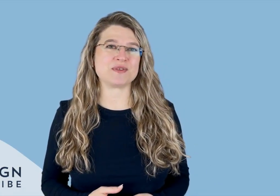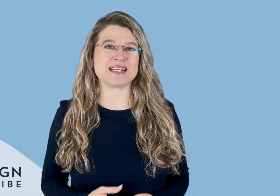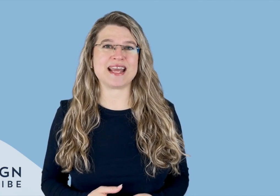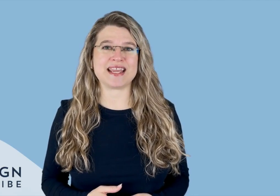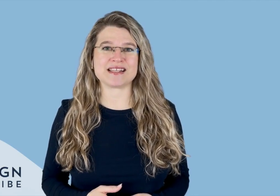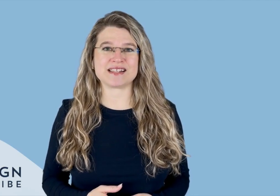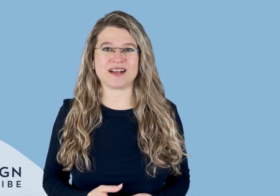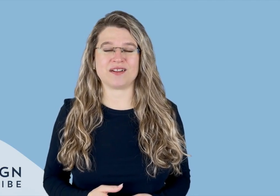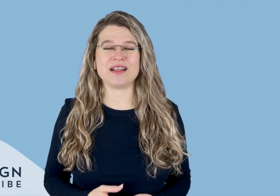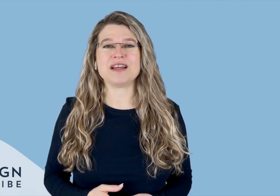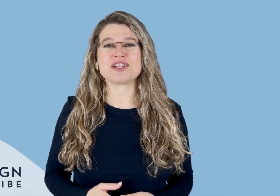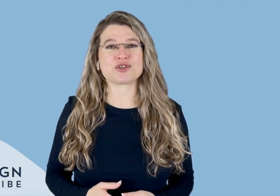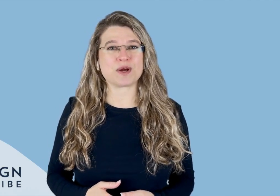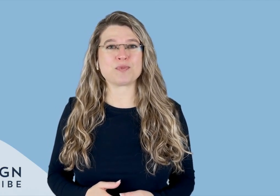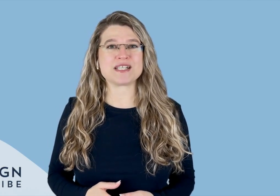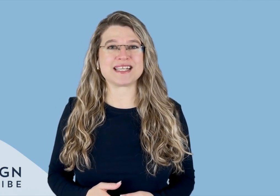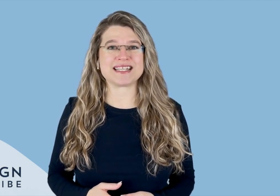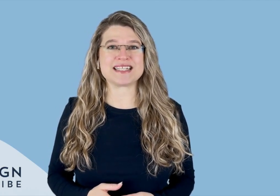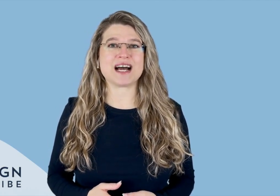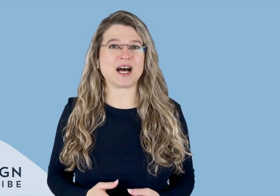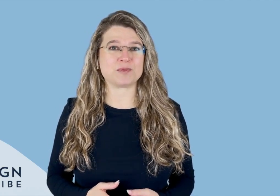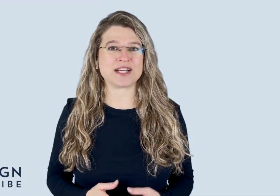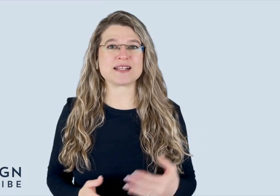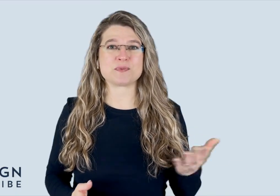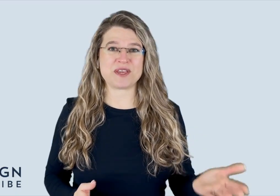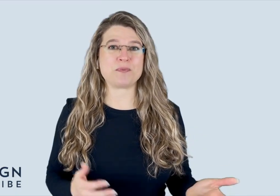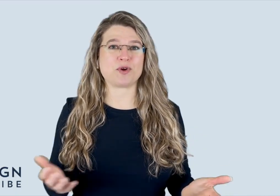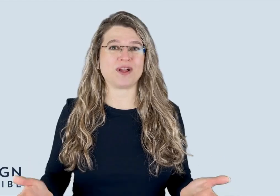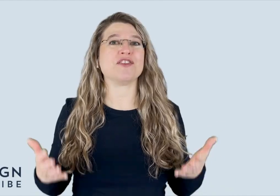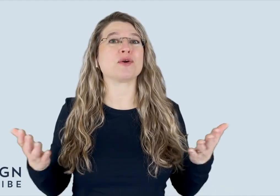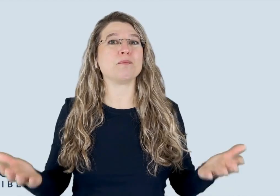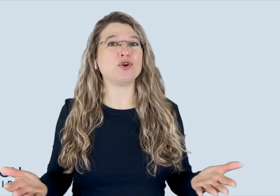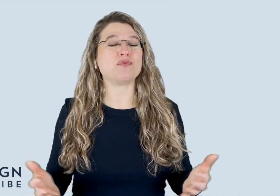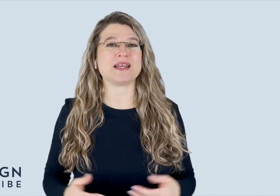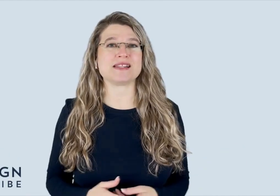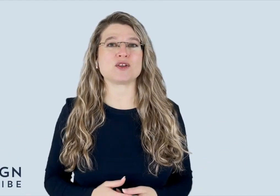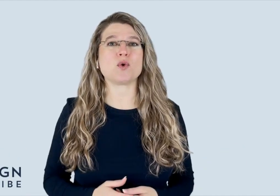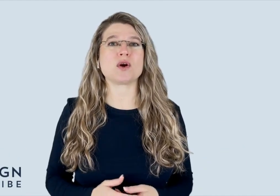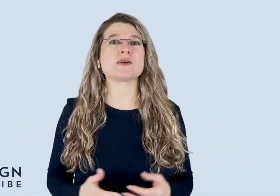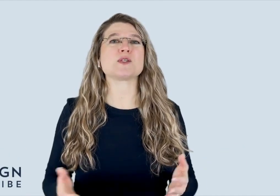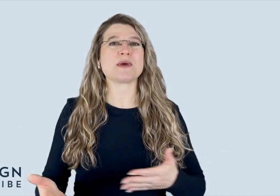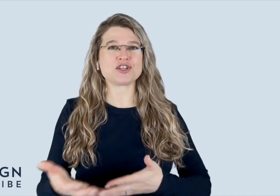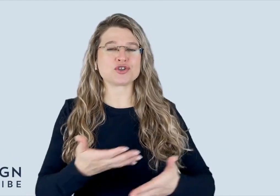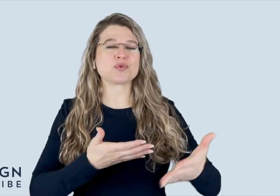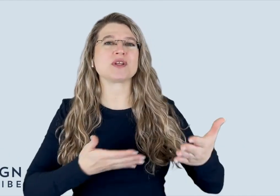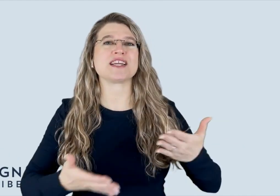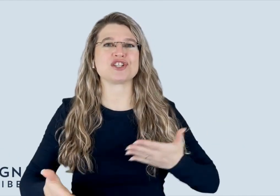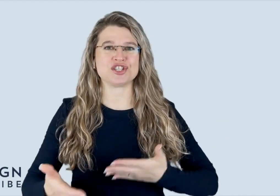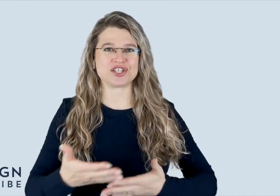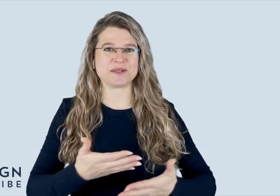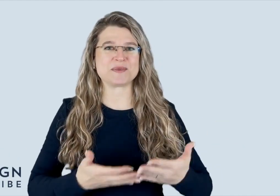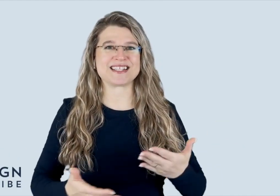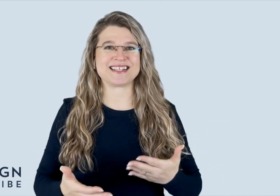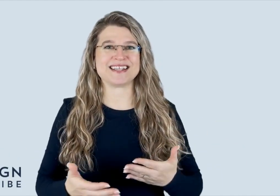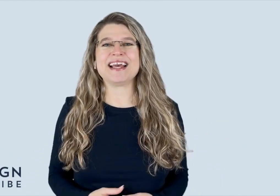in ASL to represent objects, people, and their movements or spatial relationships.